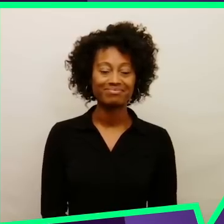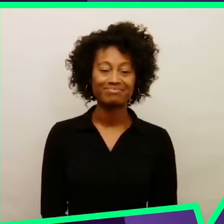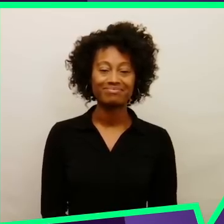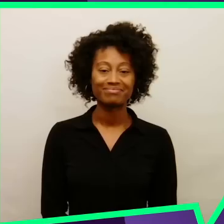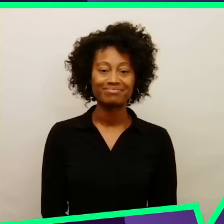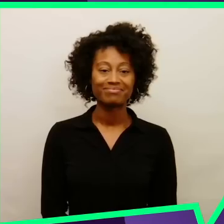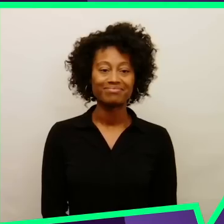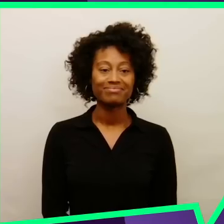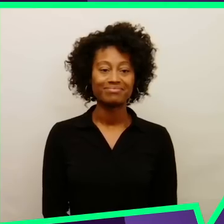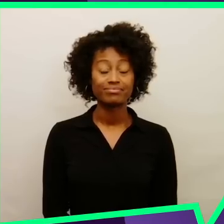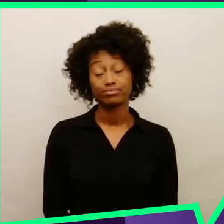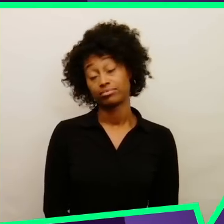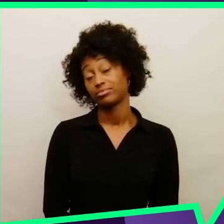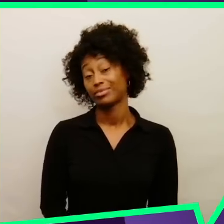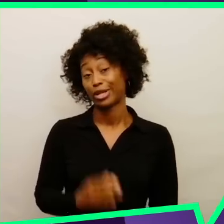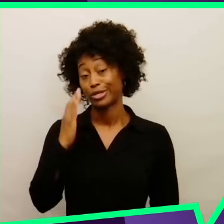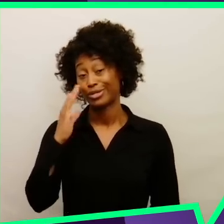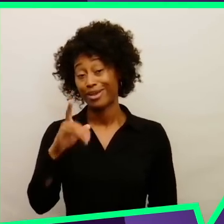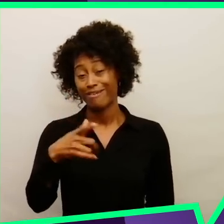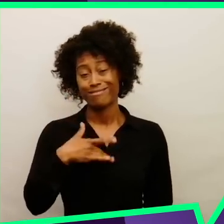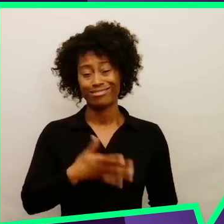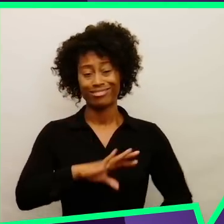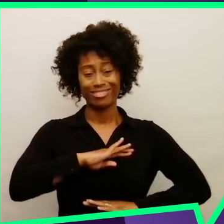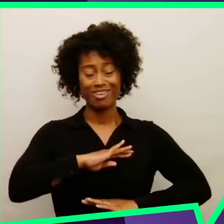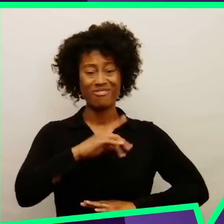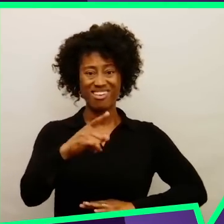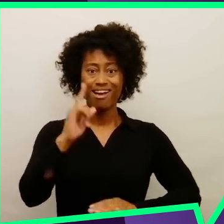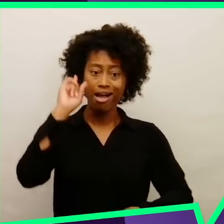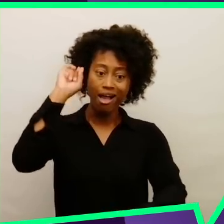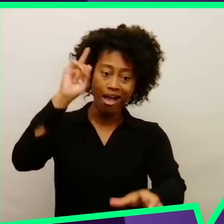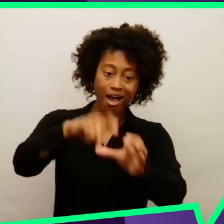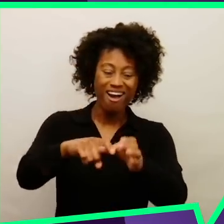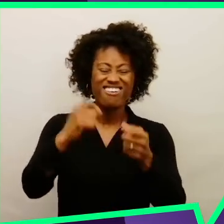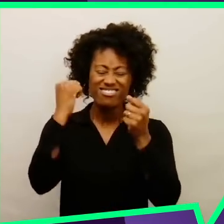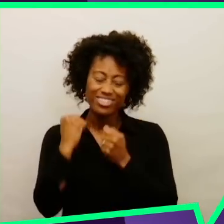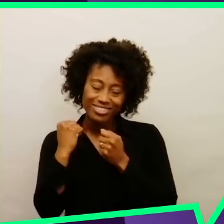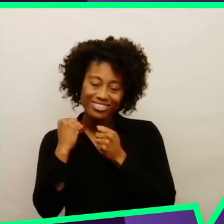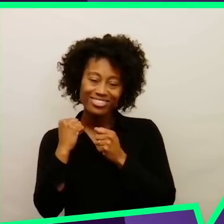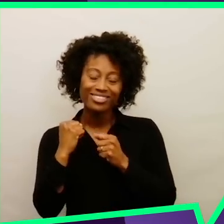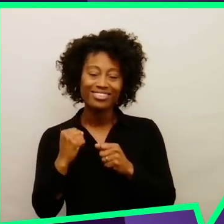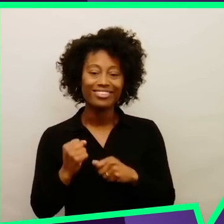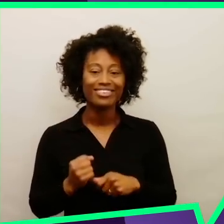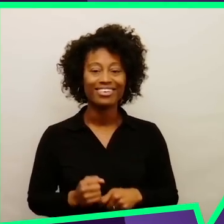I'll tell you what, it's very satisfying when they get goals, isn't it? Yeah. Boy.